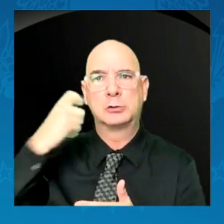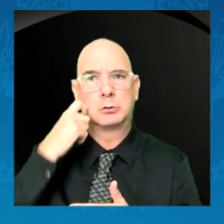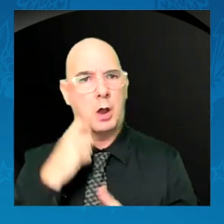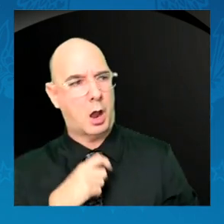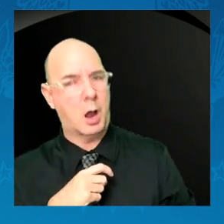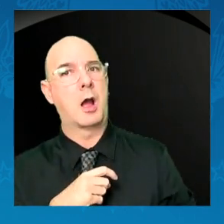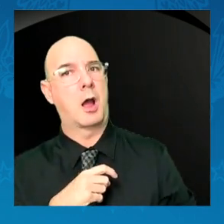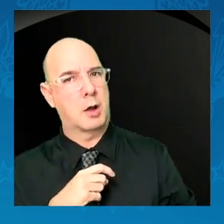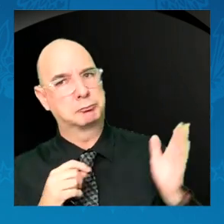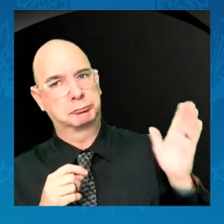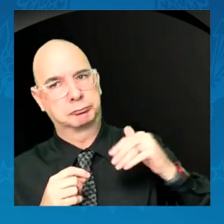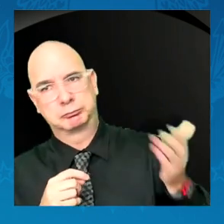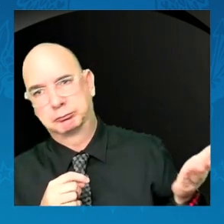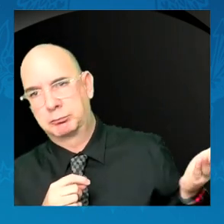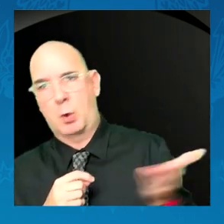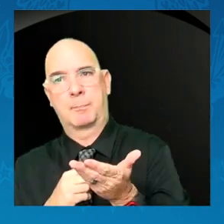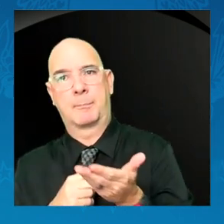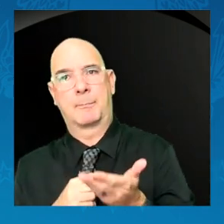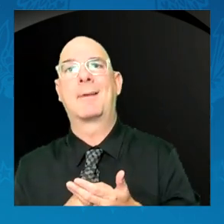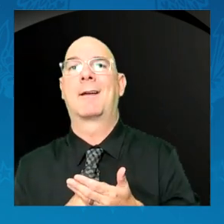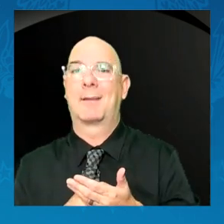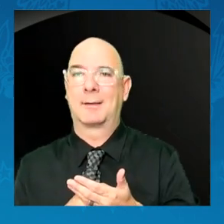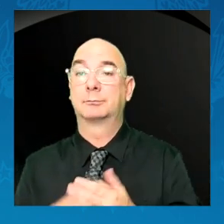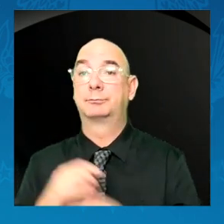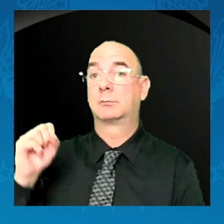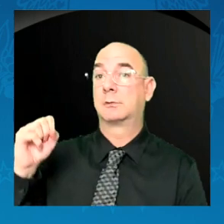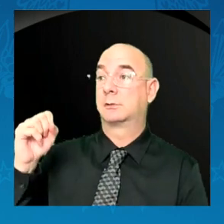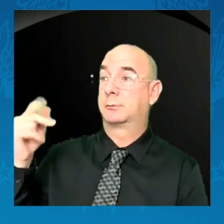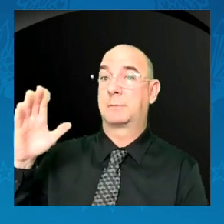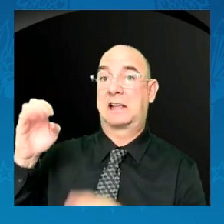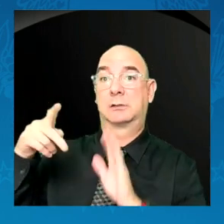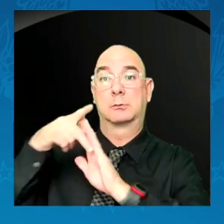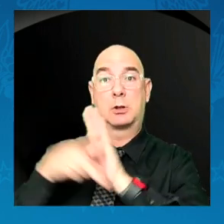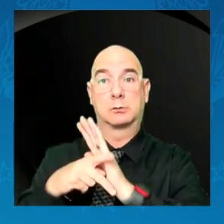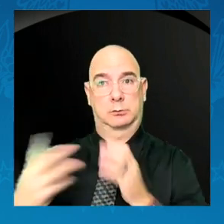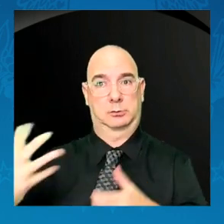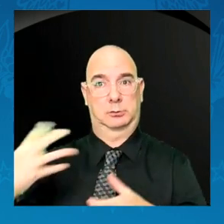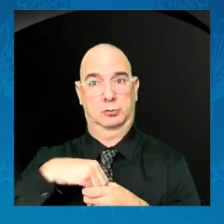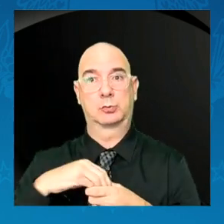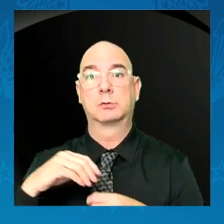The space policy and international engagement subcommittee of the USG explored how best to sustain